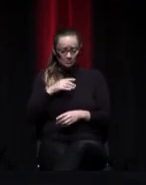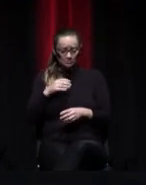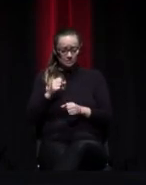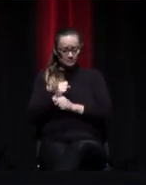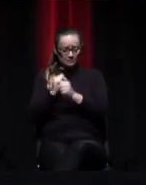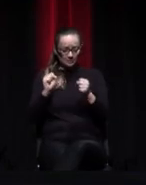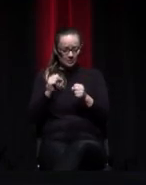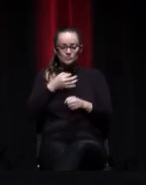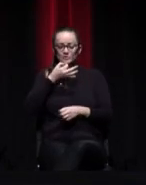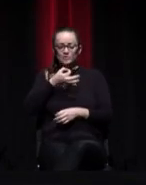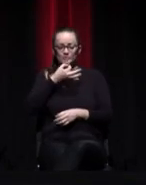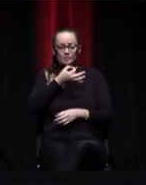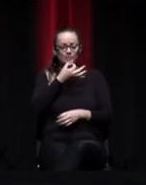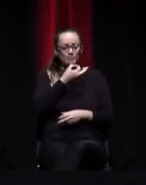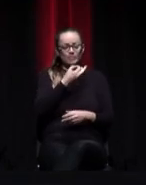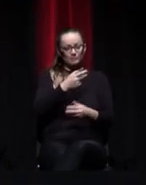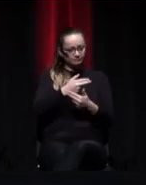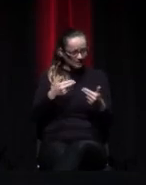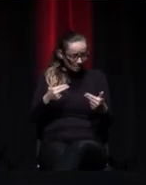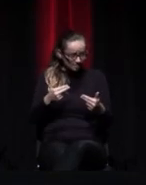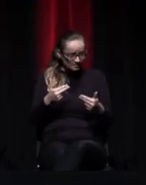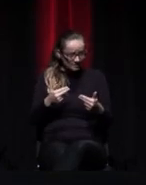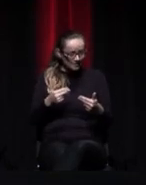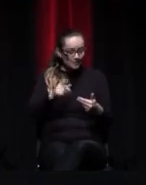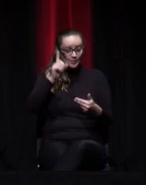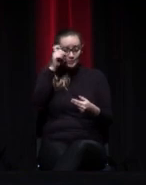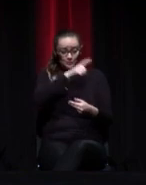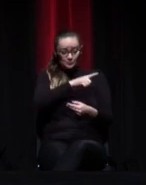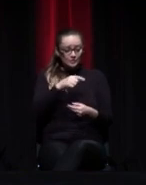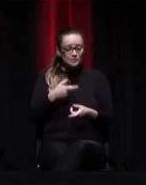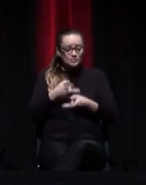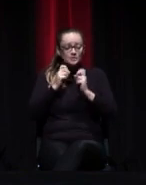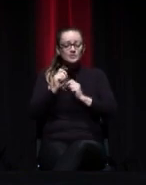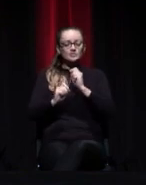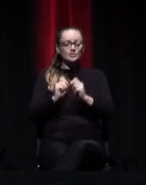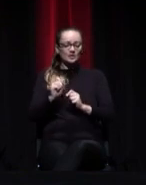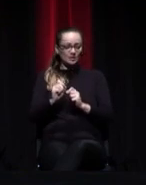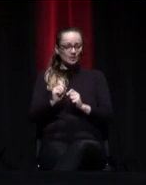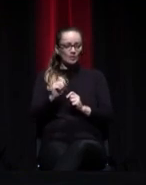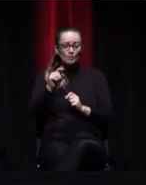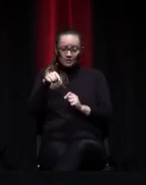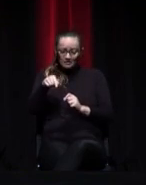it's hard to see what the contradiction is made of.